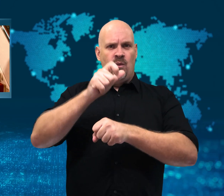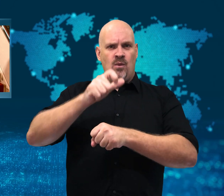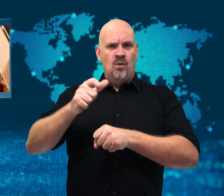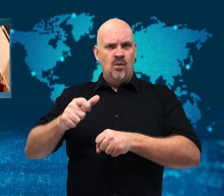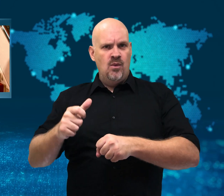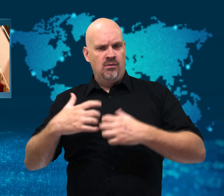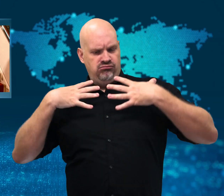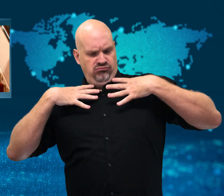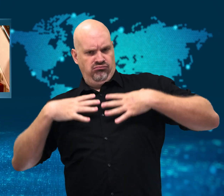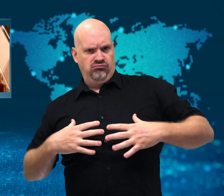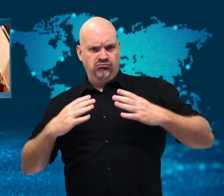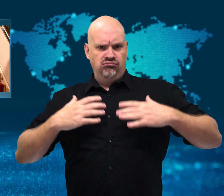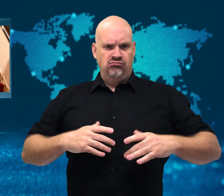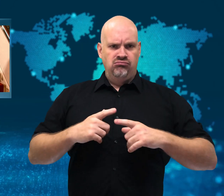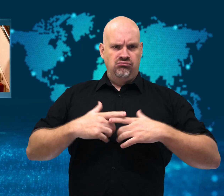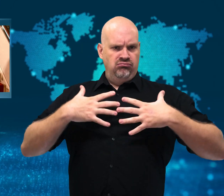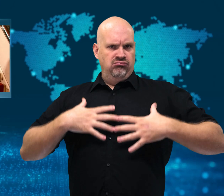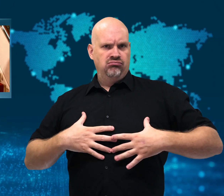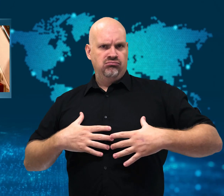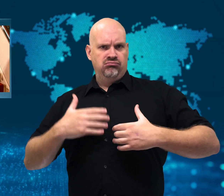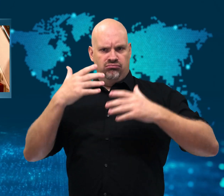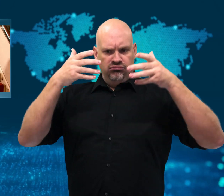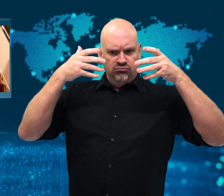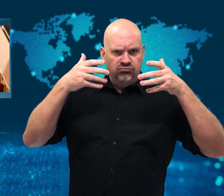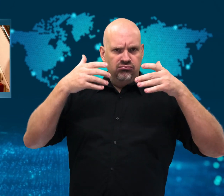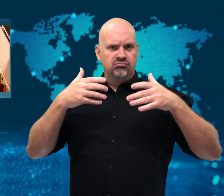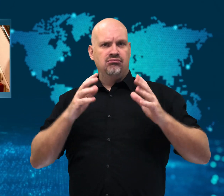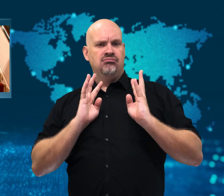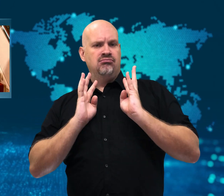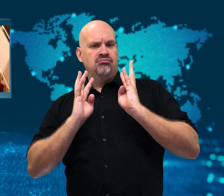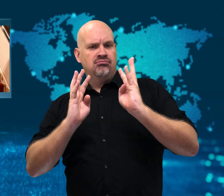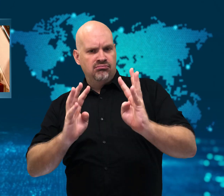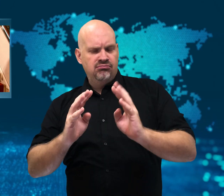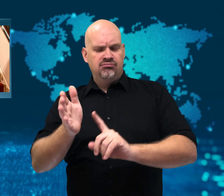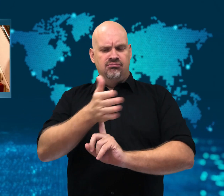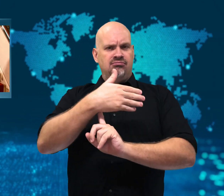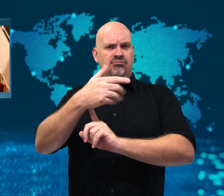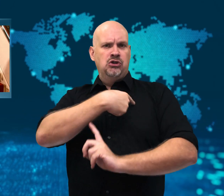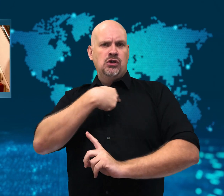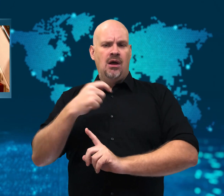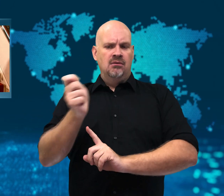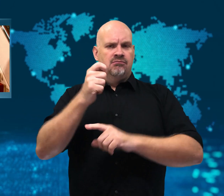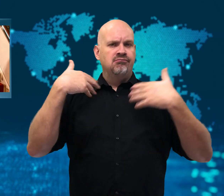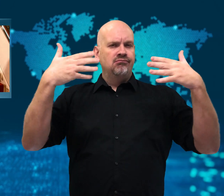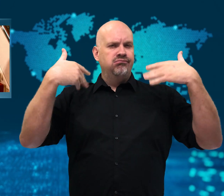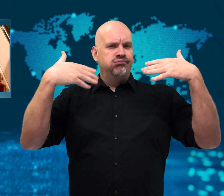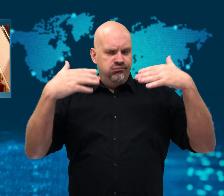protective gear waving Chinese flags and offering